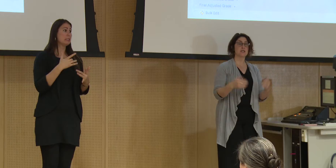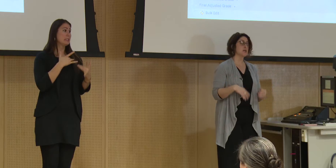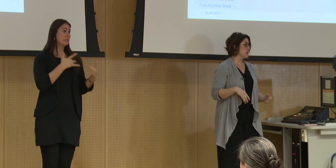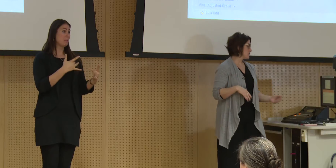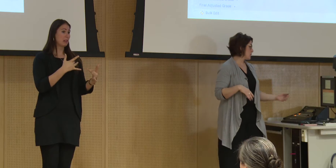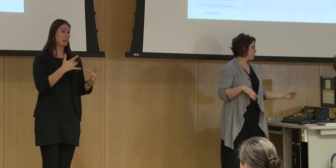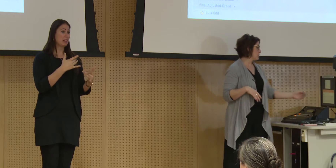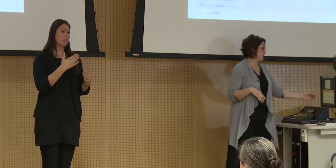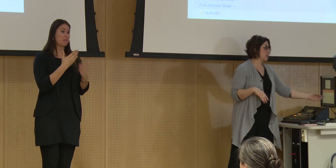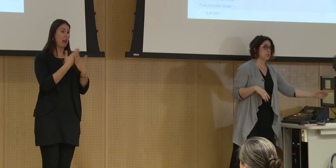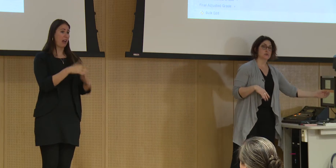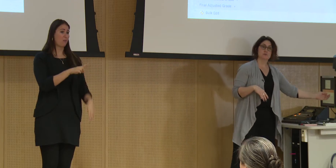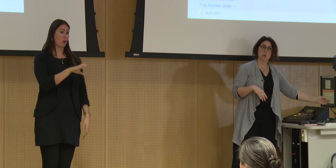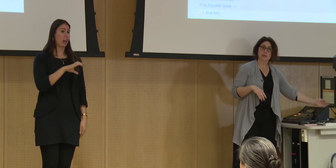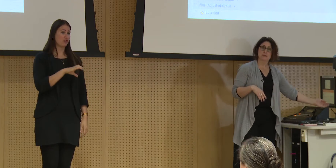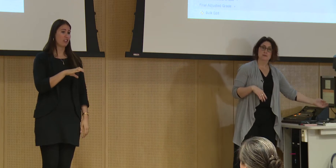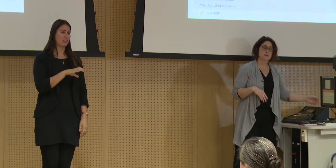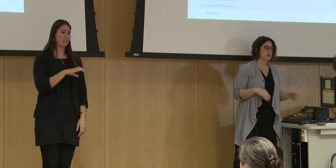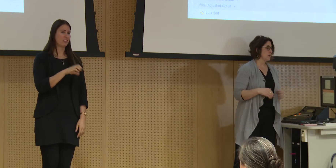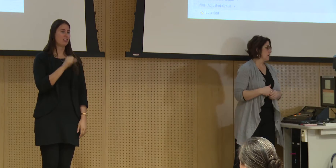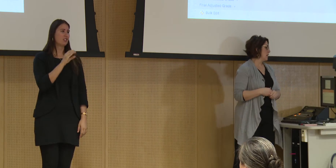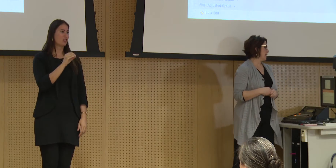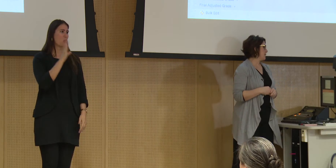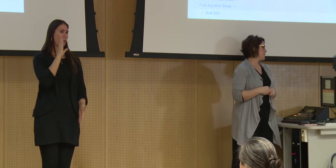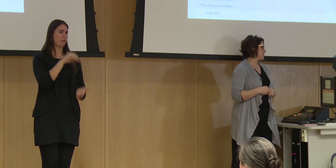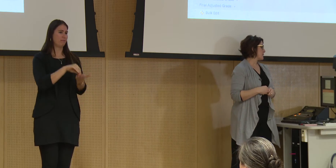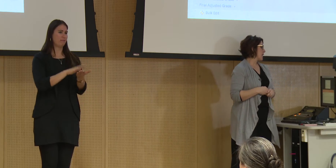So you would put a hundred points.